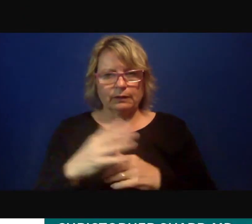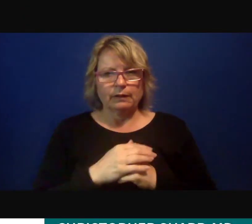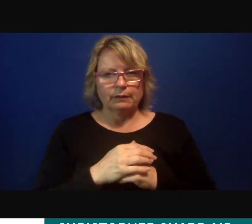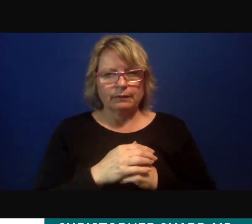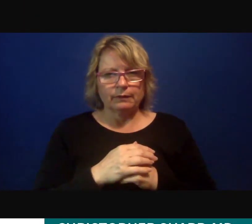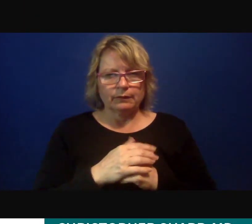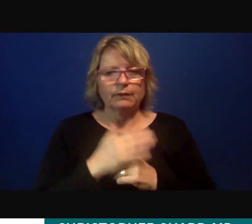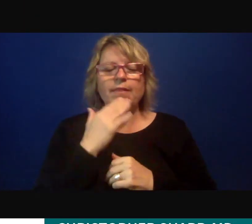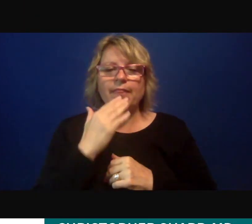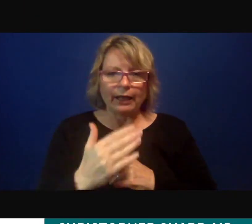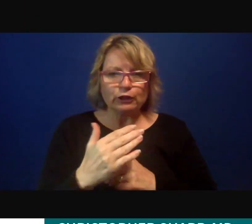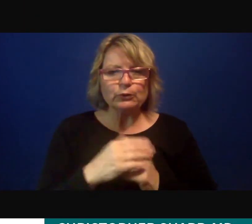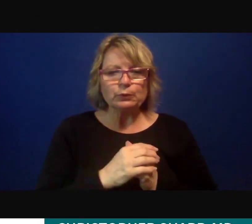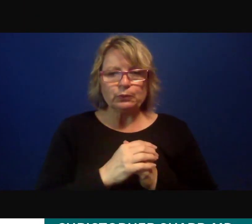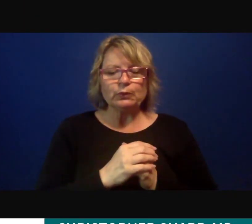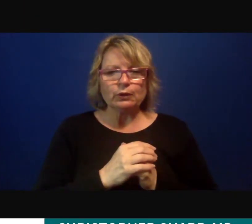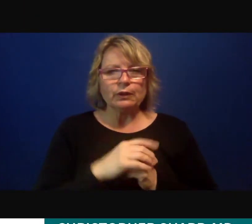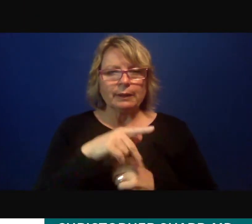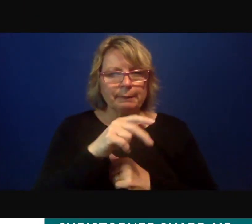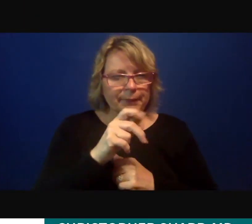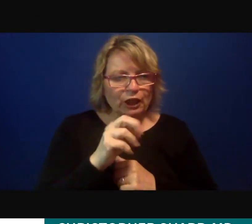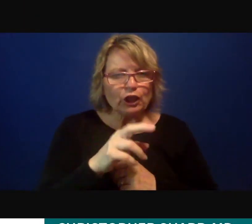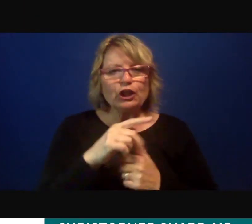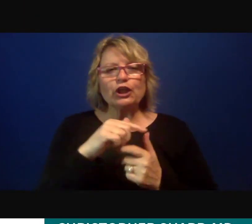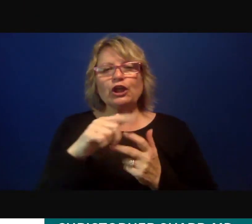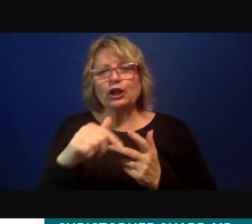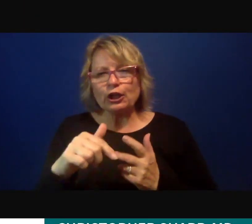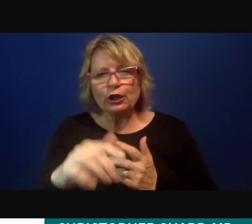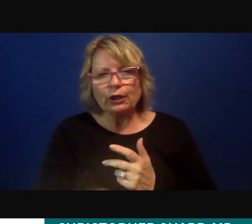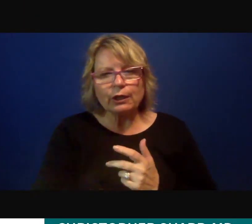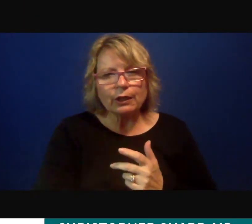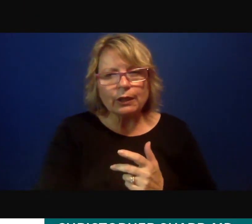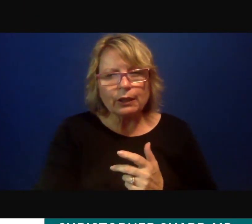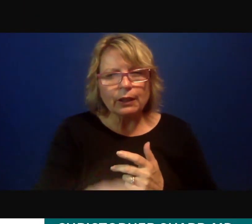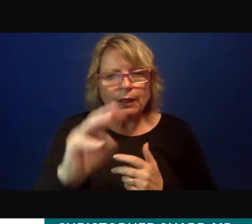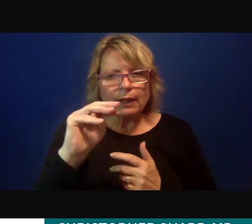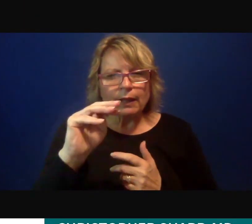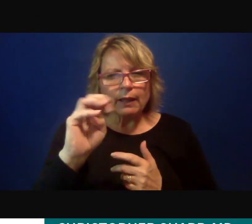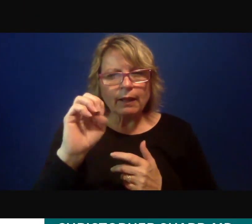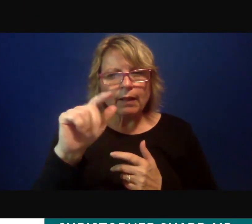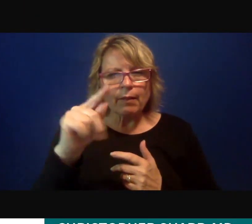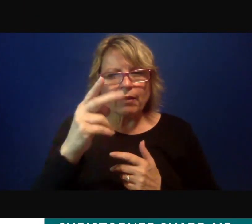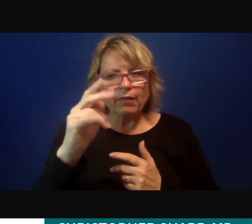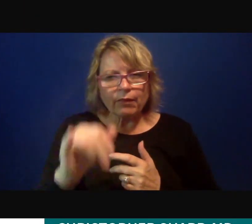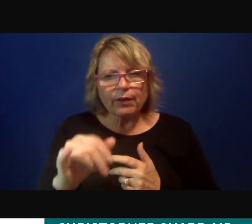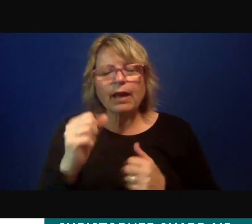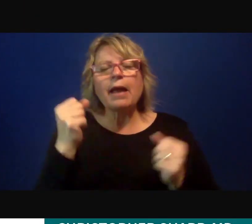thank you Peter, and thank you to the many members who've put together such